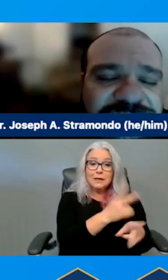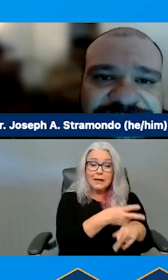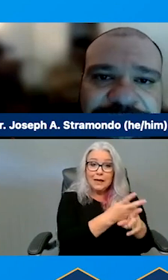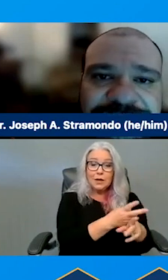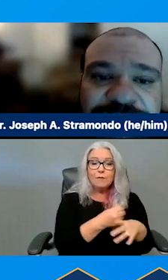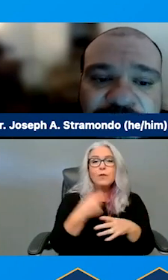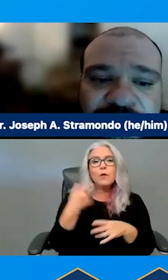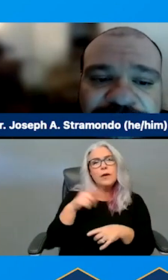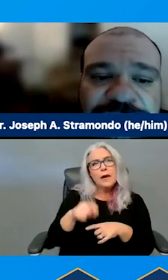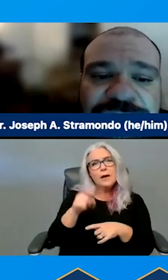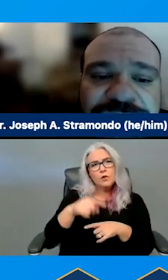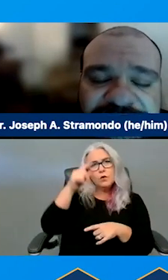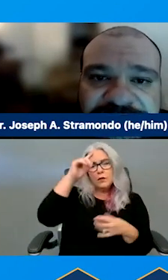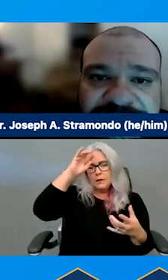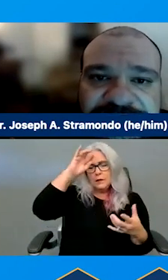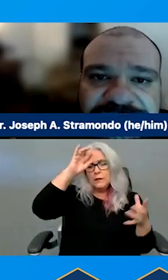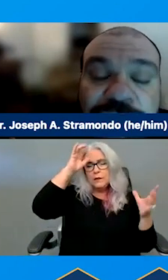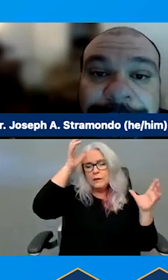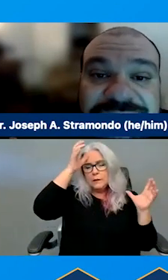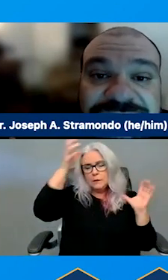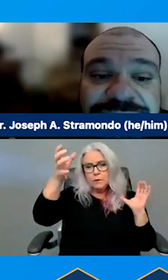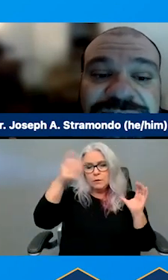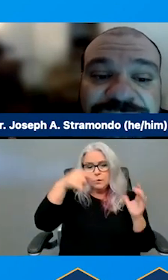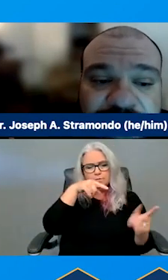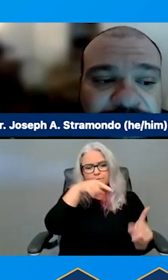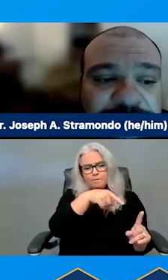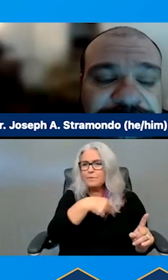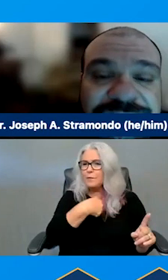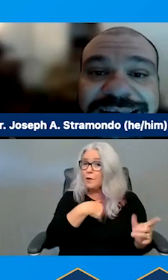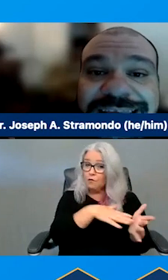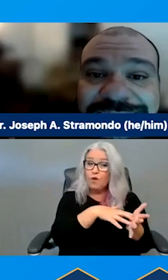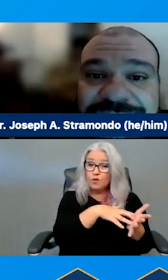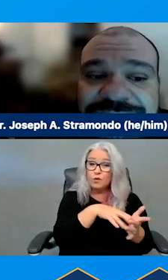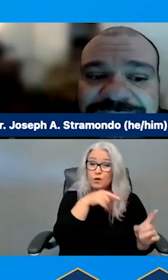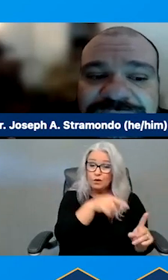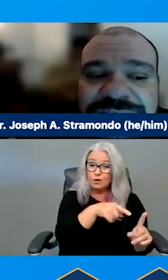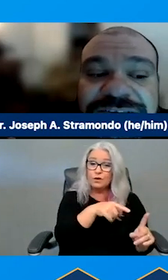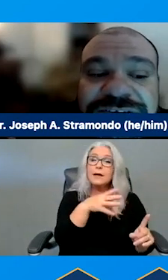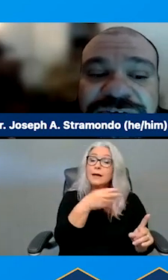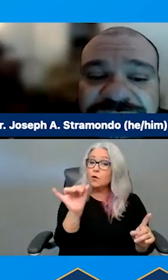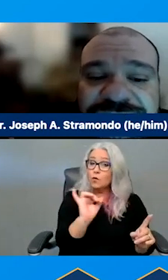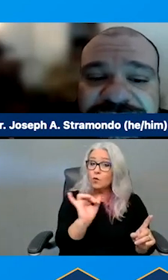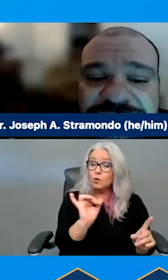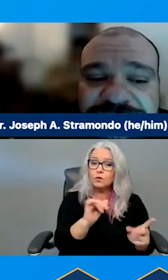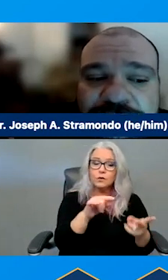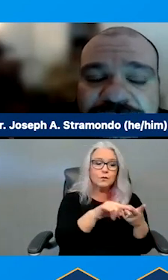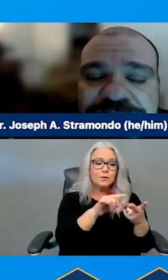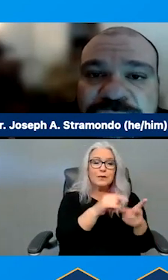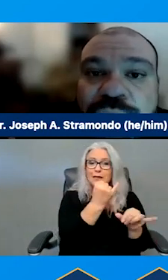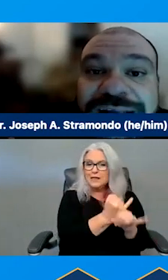meaning of the concepts of both vulnerability, what it means to be vulnerable, and